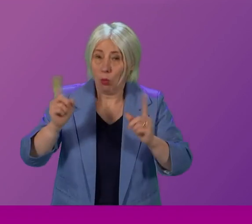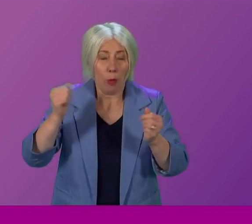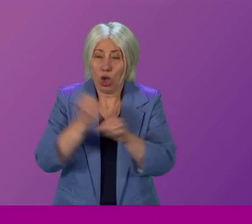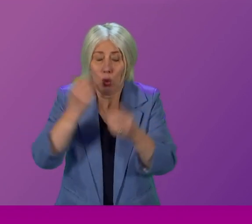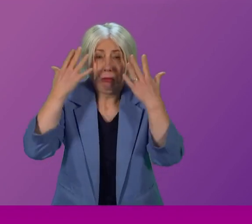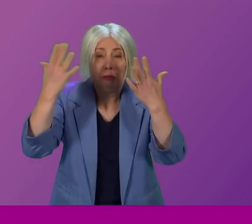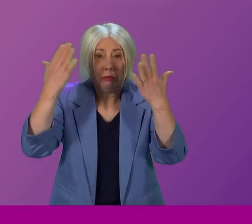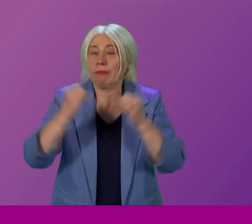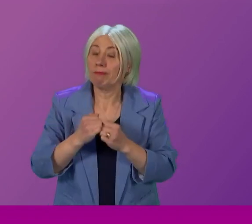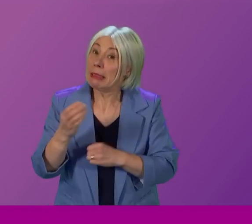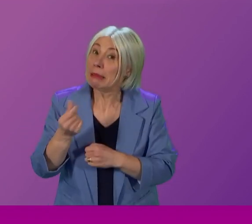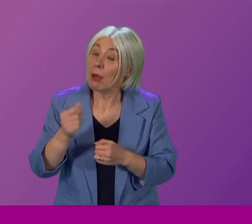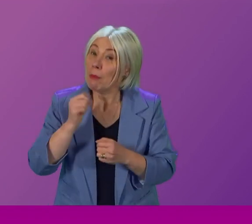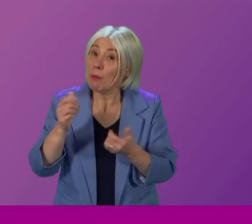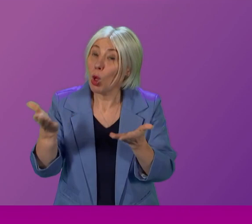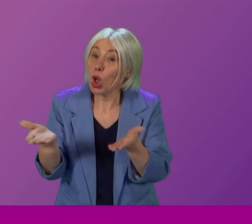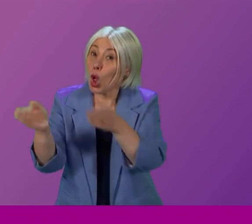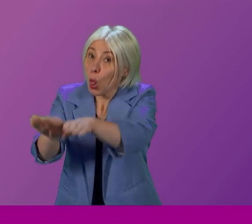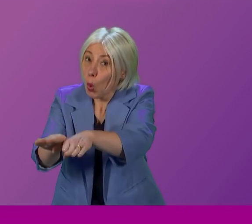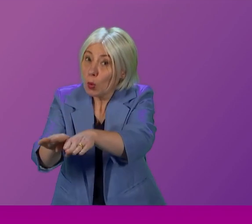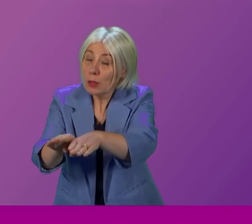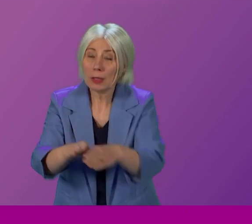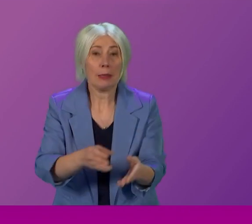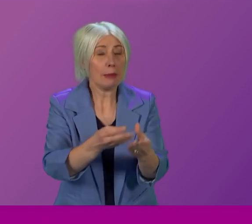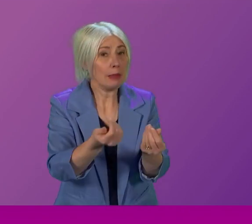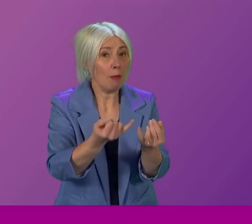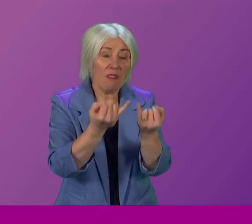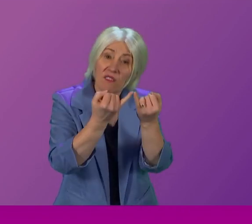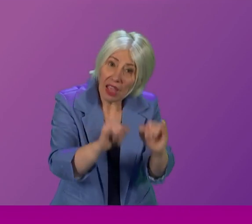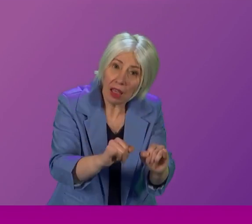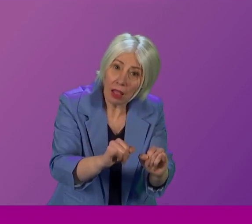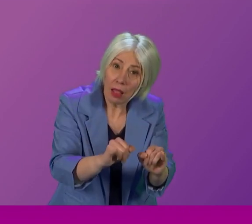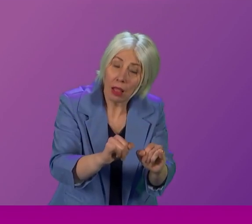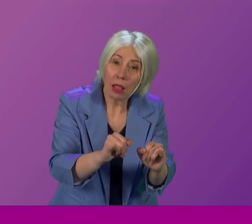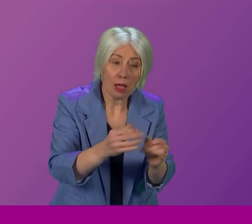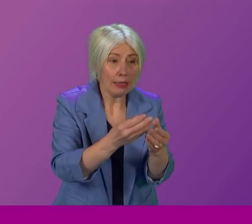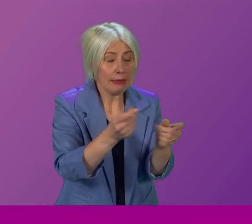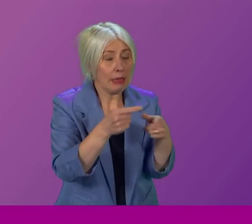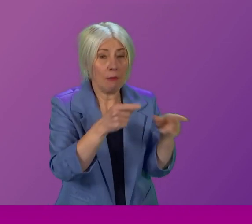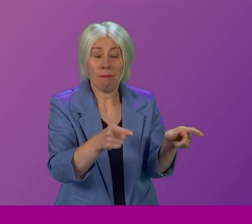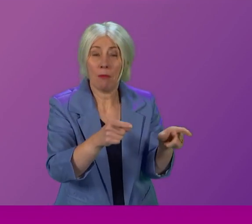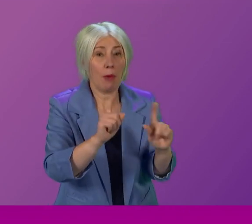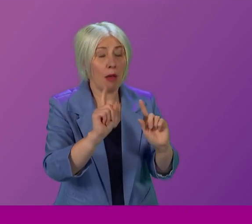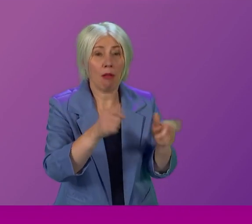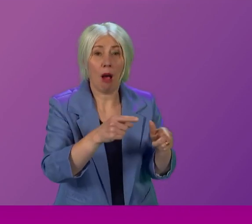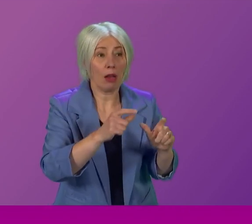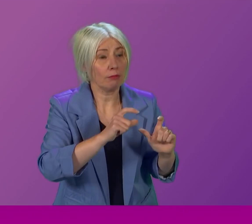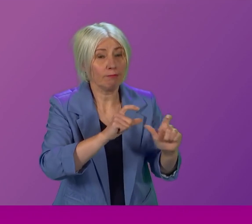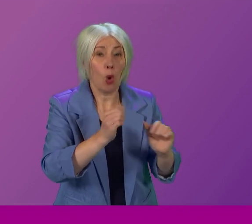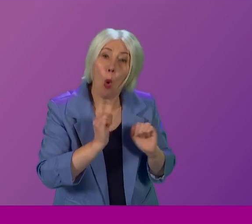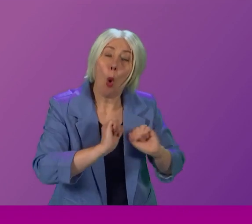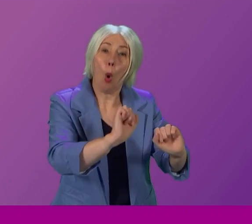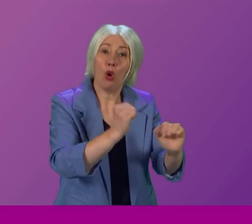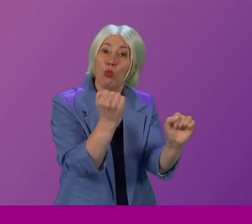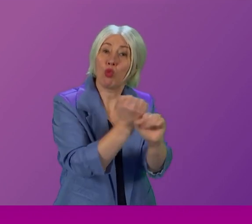Some will close, some will fail and others will no longer sell their produce in their own